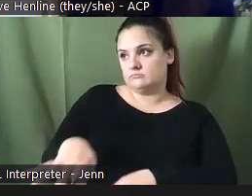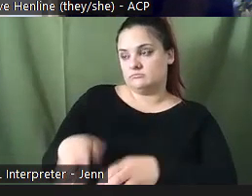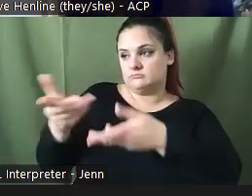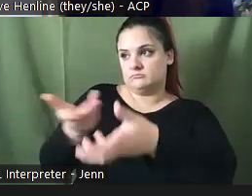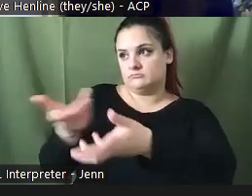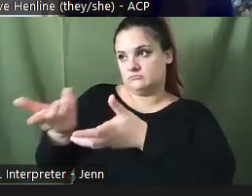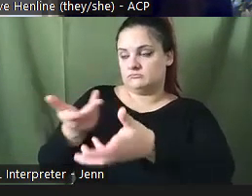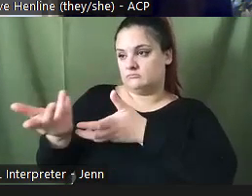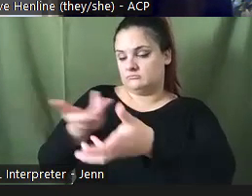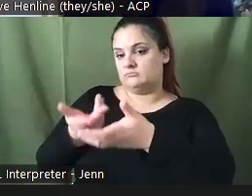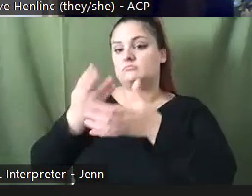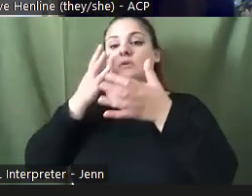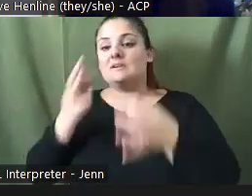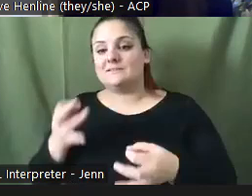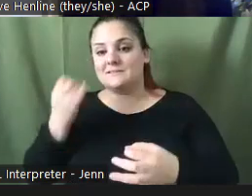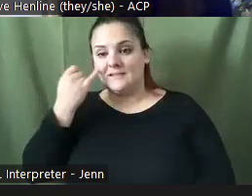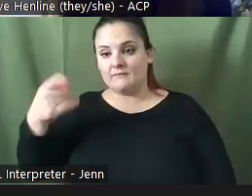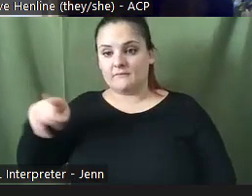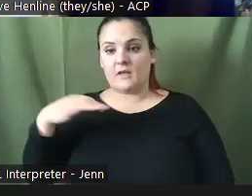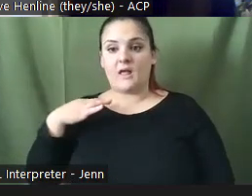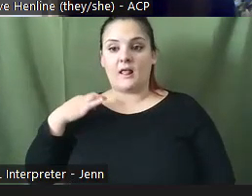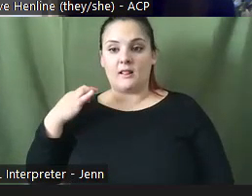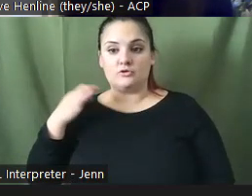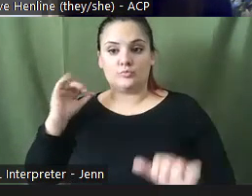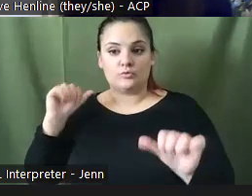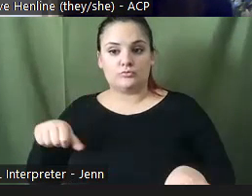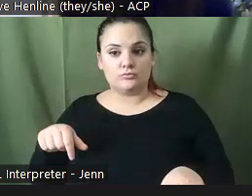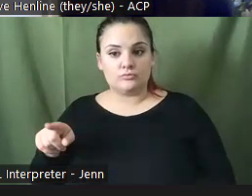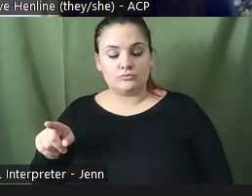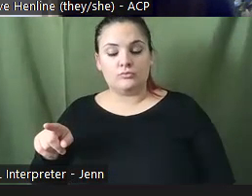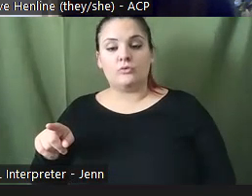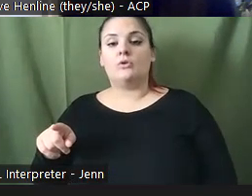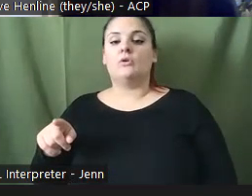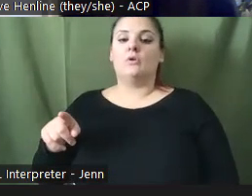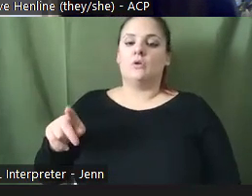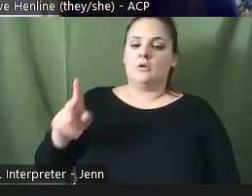eligibility and they determine if it's going to be a good fit for their comprehensive safety plan.